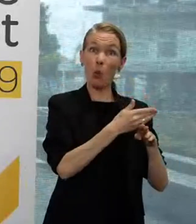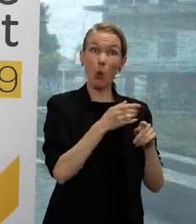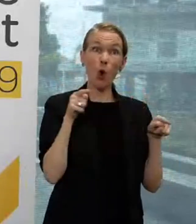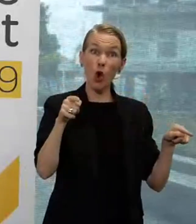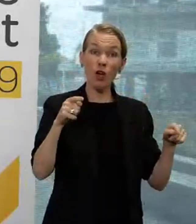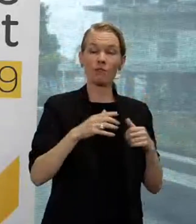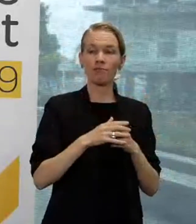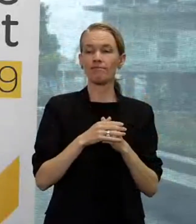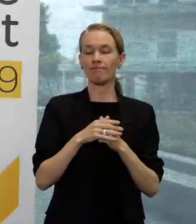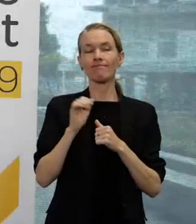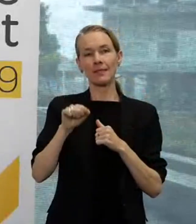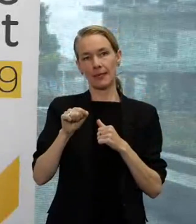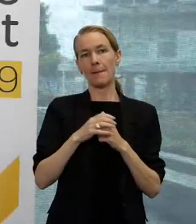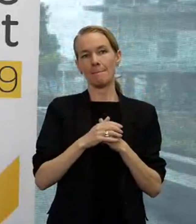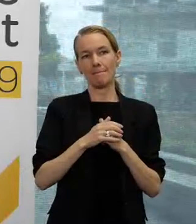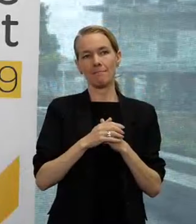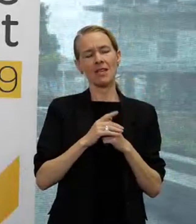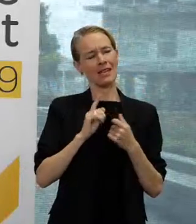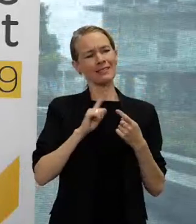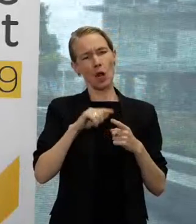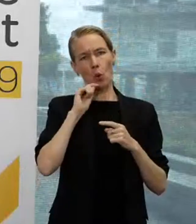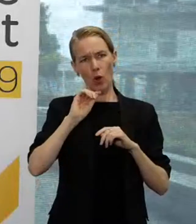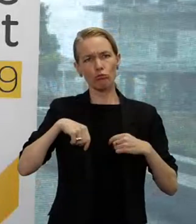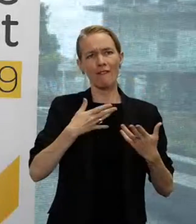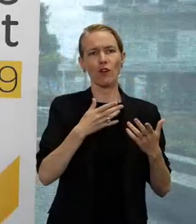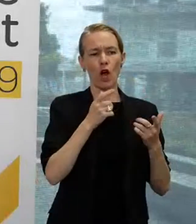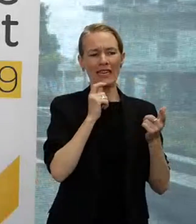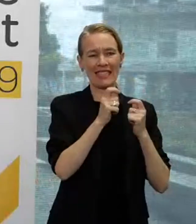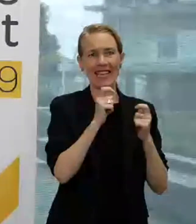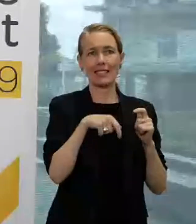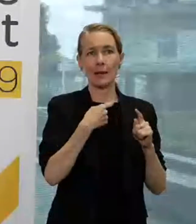And there's some extra testing stations going into them today just to--